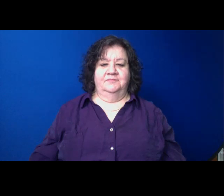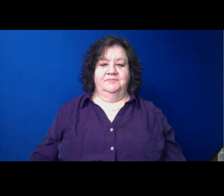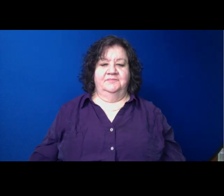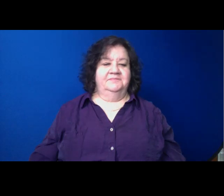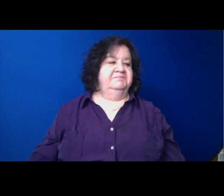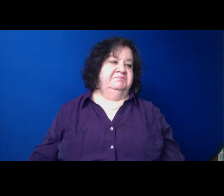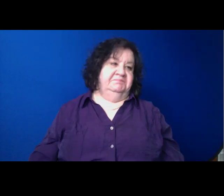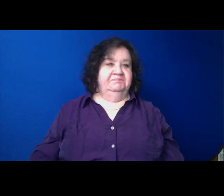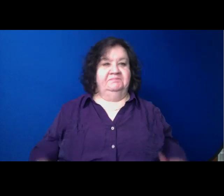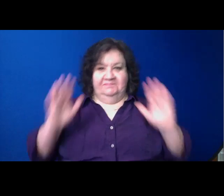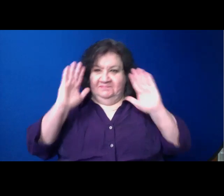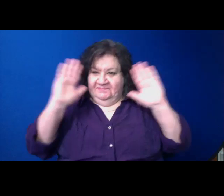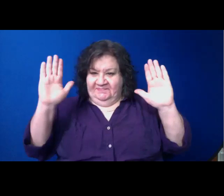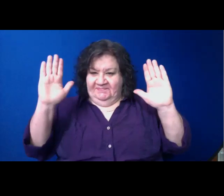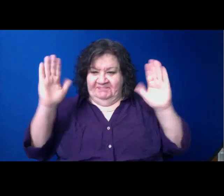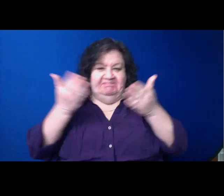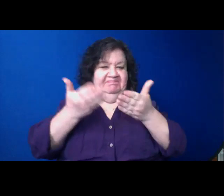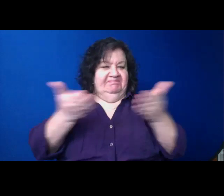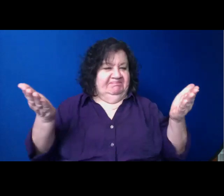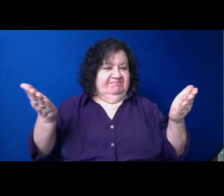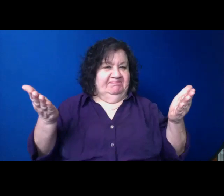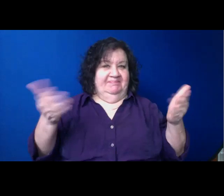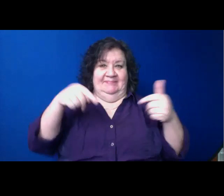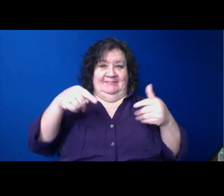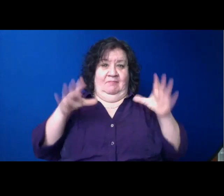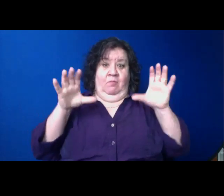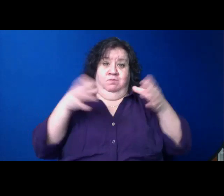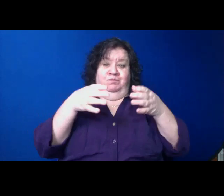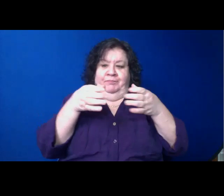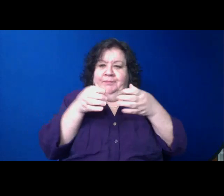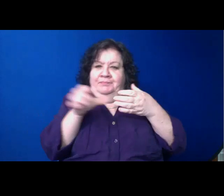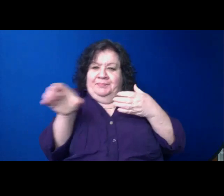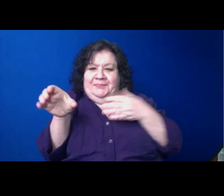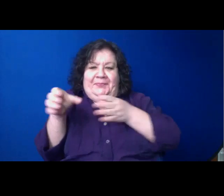um the current reality of our lives which is how to live in urgent mode